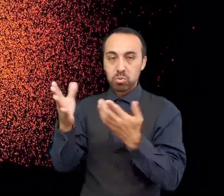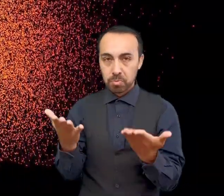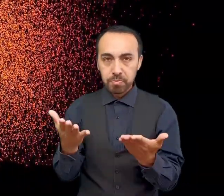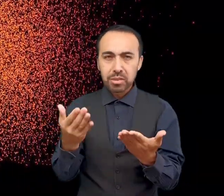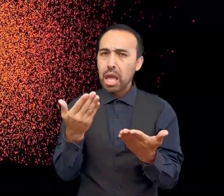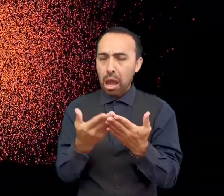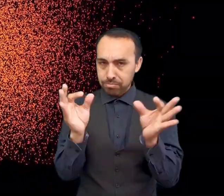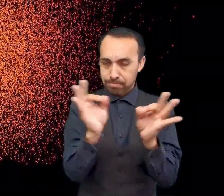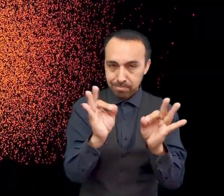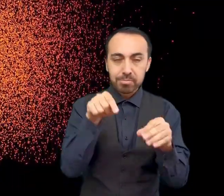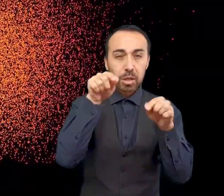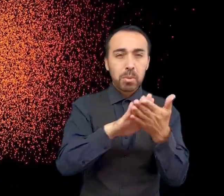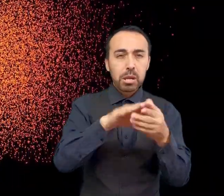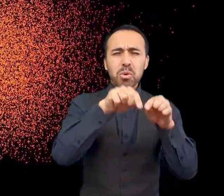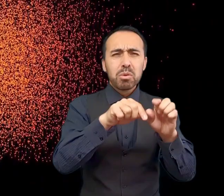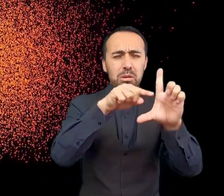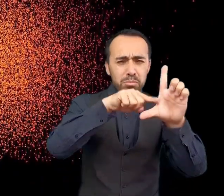its temperature, or color.